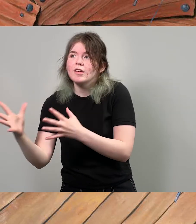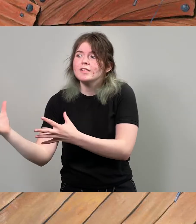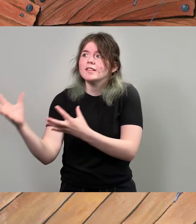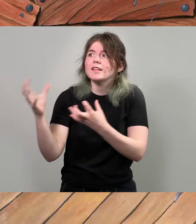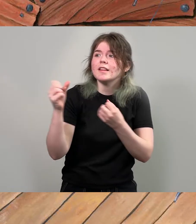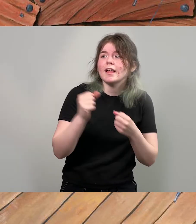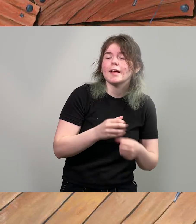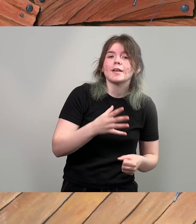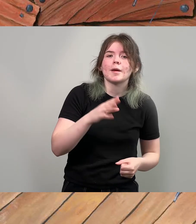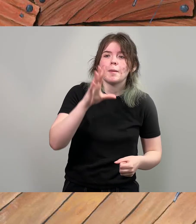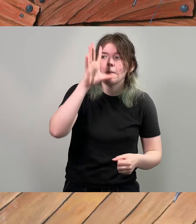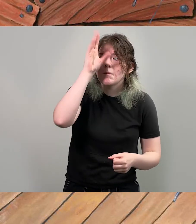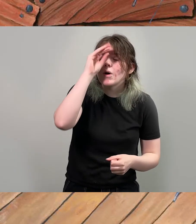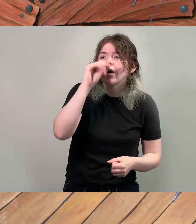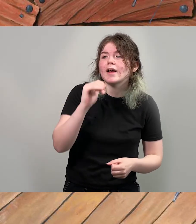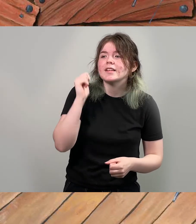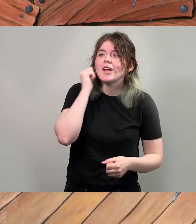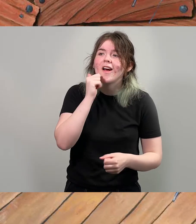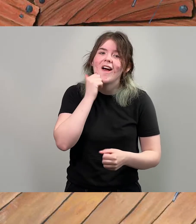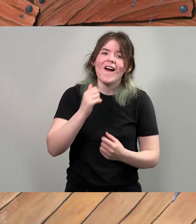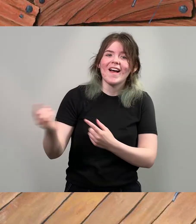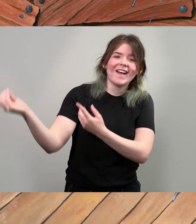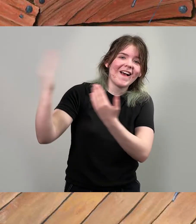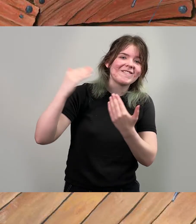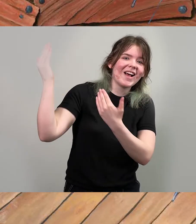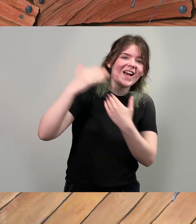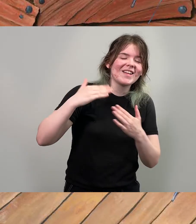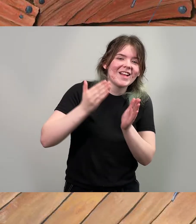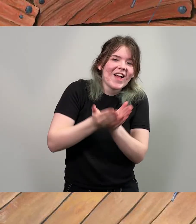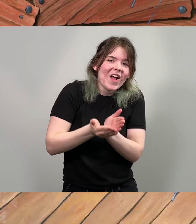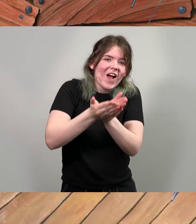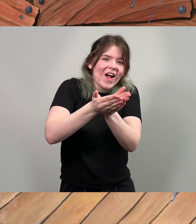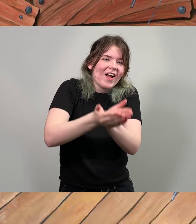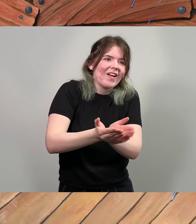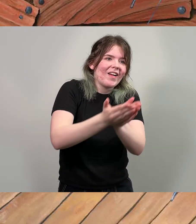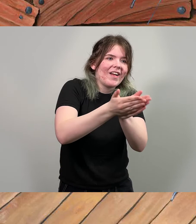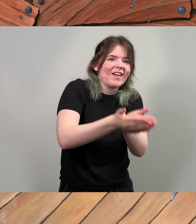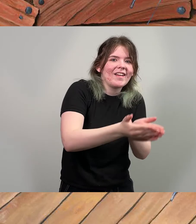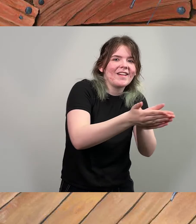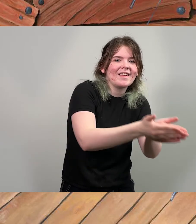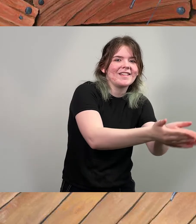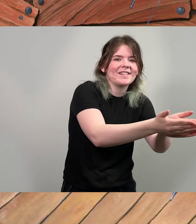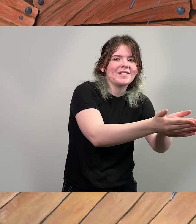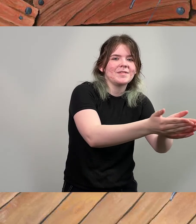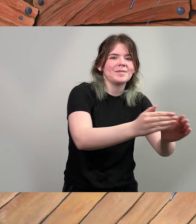instead he started taking lads and lassies for swashbuckling adventure cruises around the harbour.